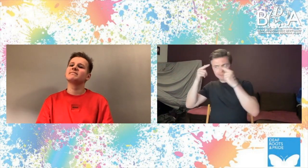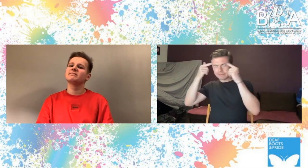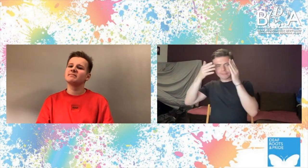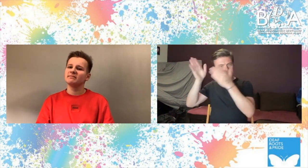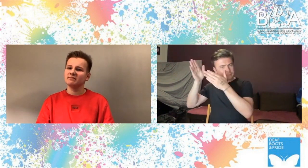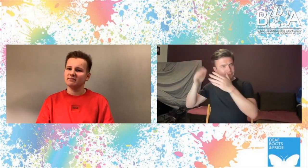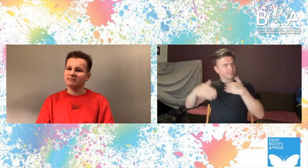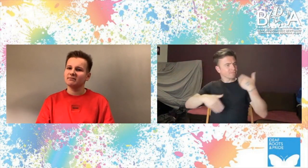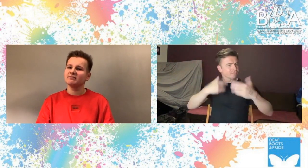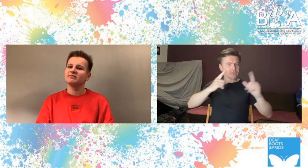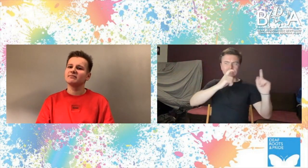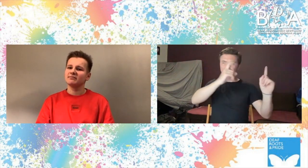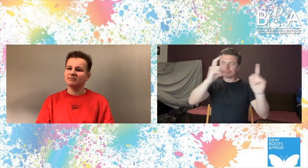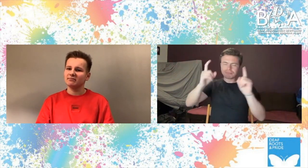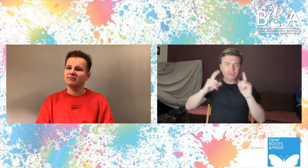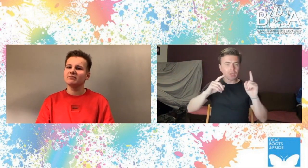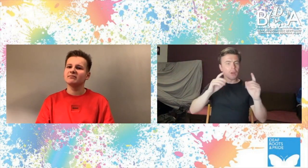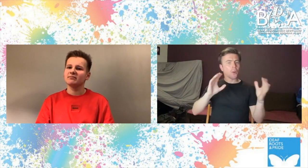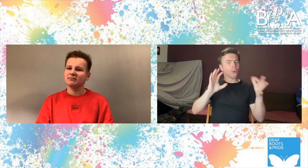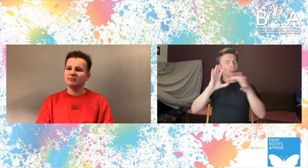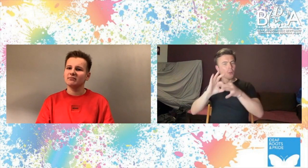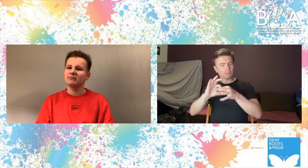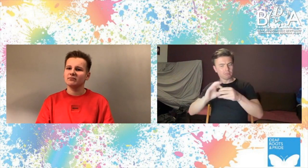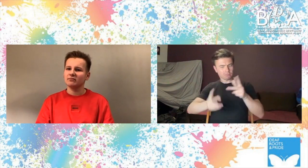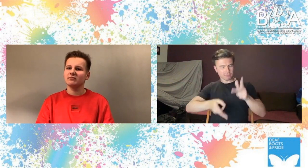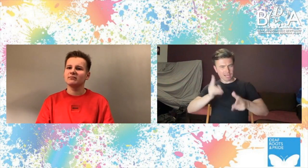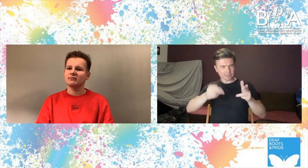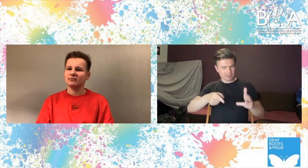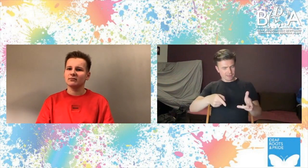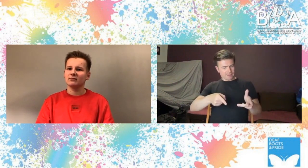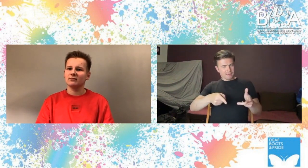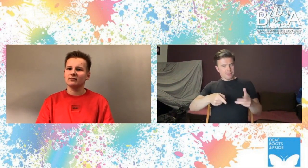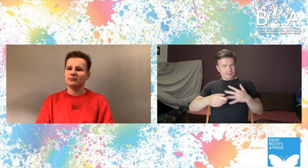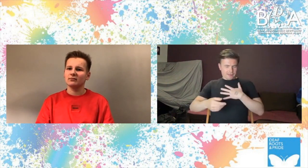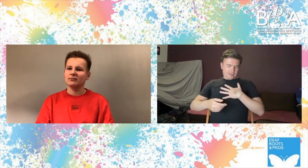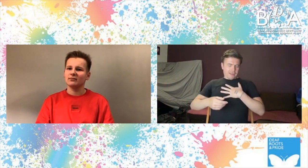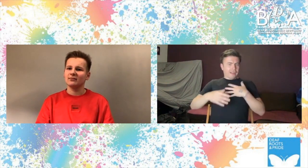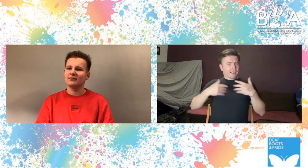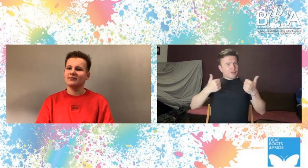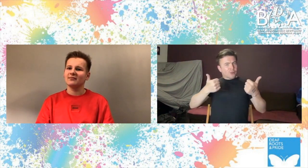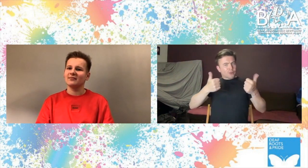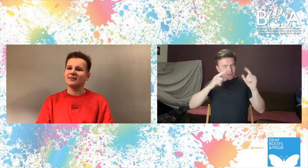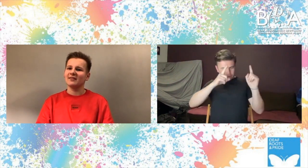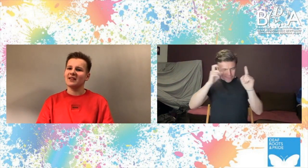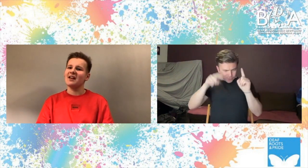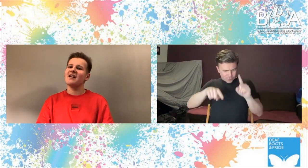When you come home and you edit things, it can make you feel good to see